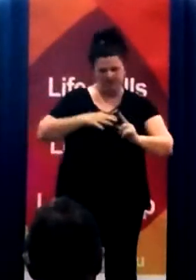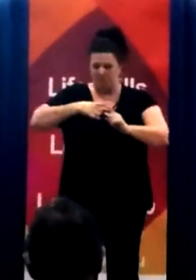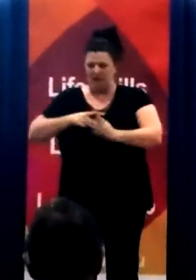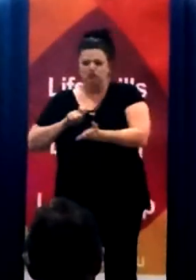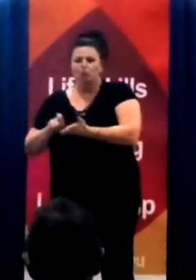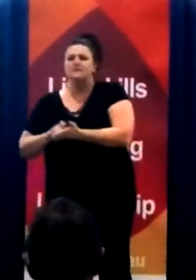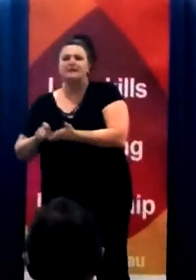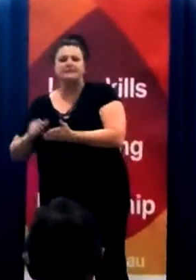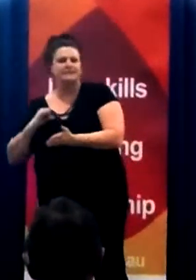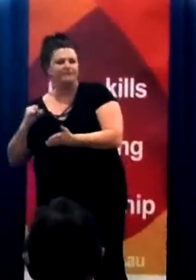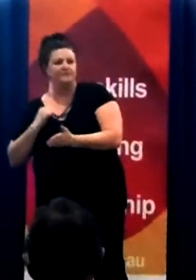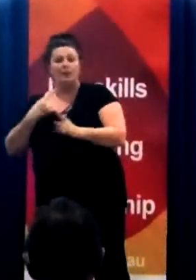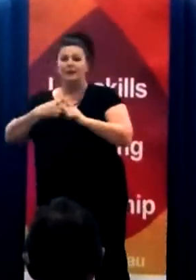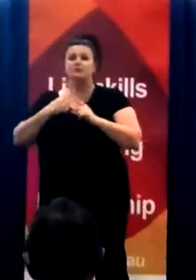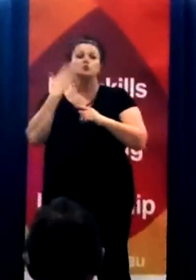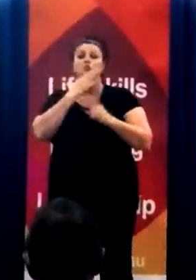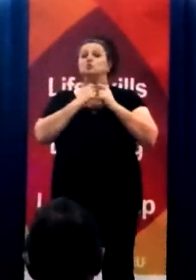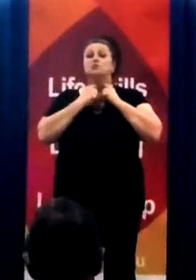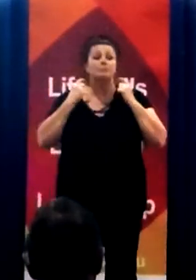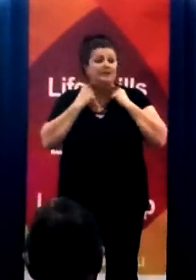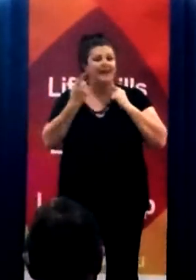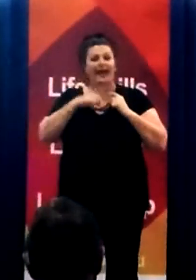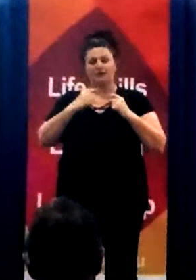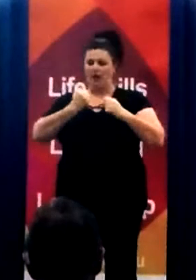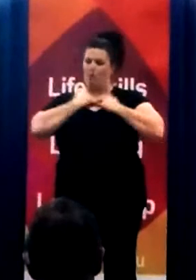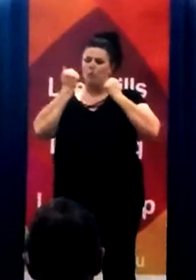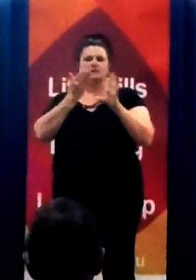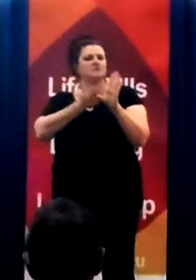a school chaplain and our own psychologist.